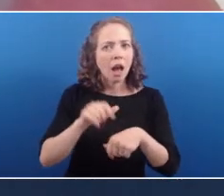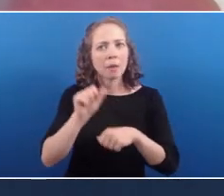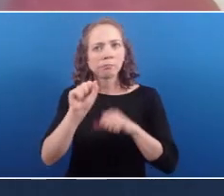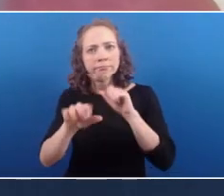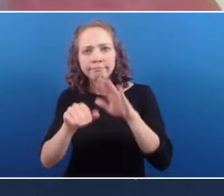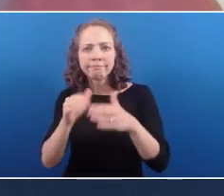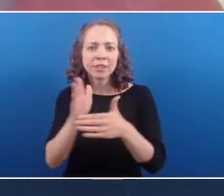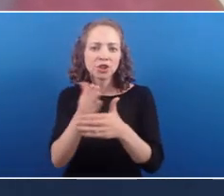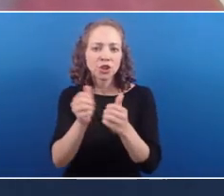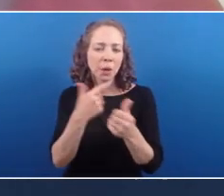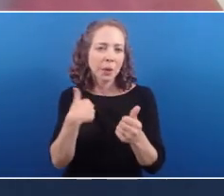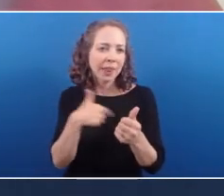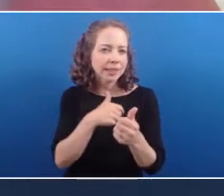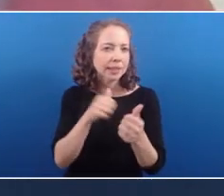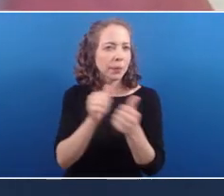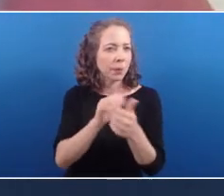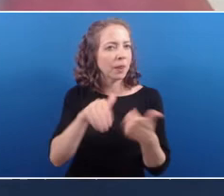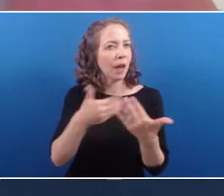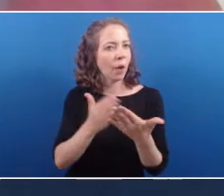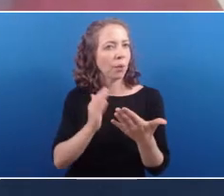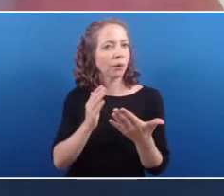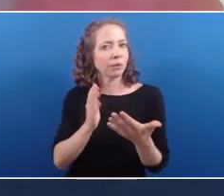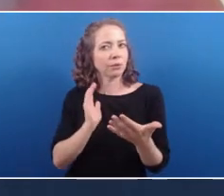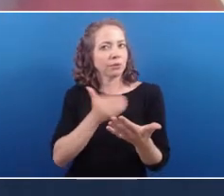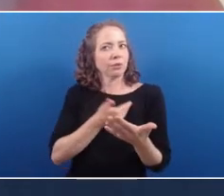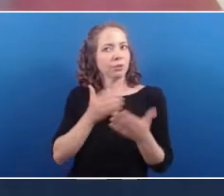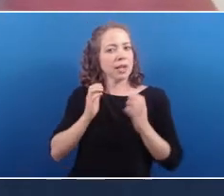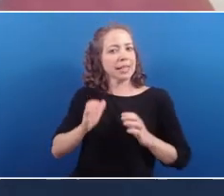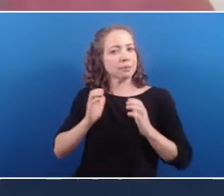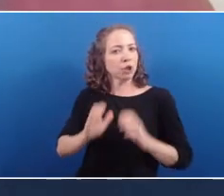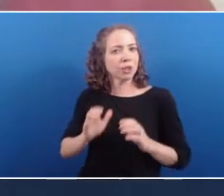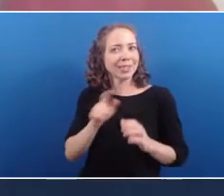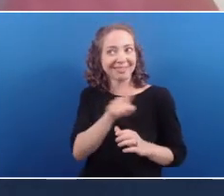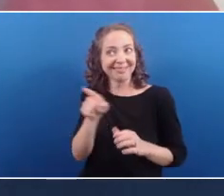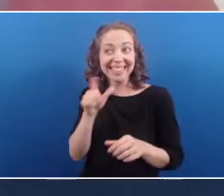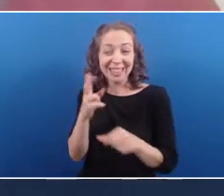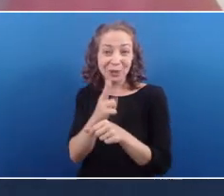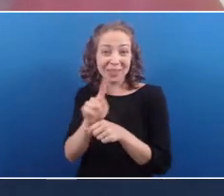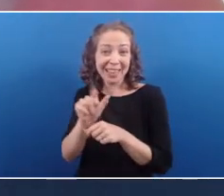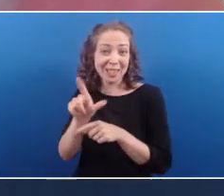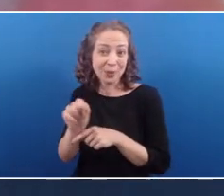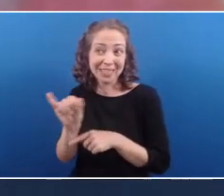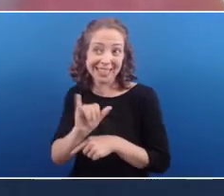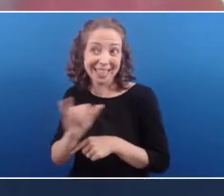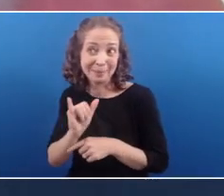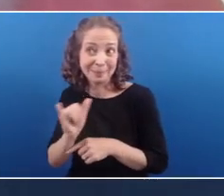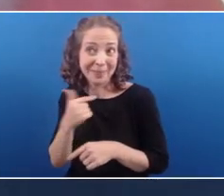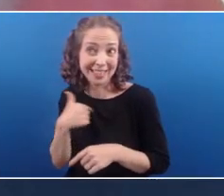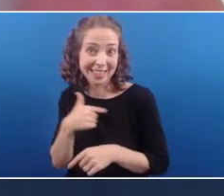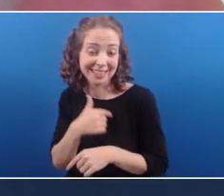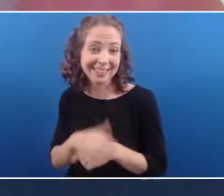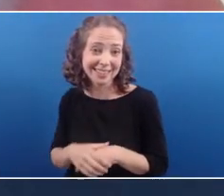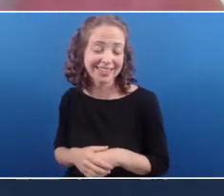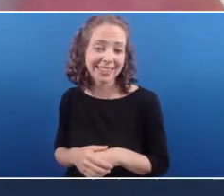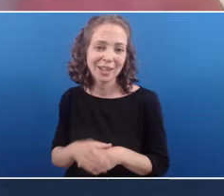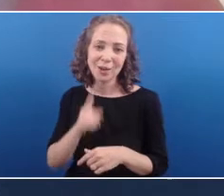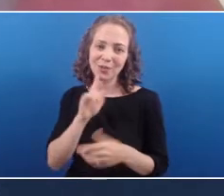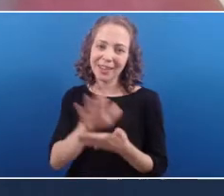our customers out there who are also using these tools just like we are. So, I think it’s great to have that opportunity to learn and